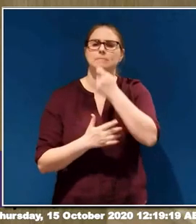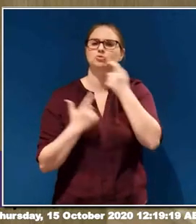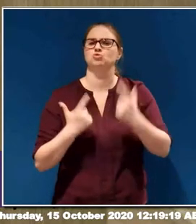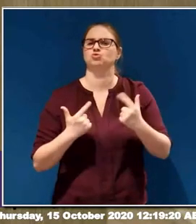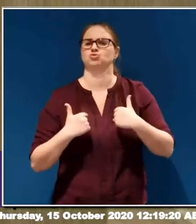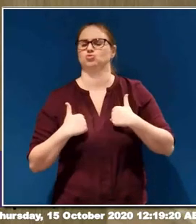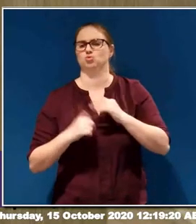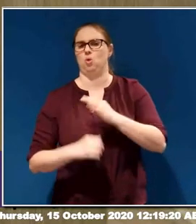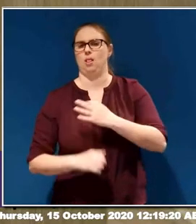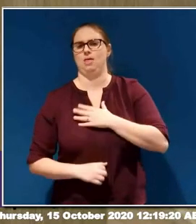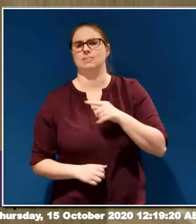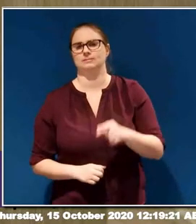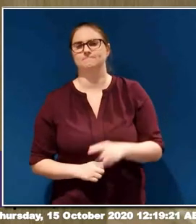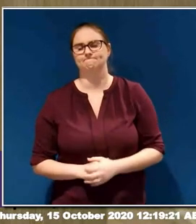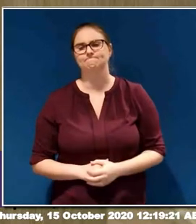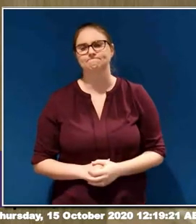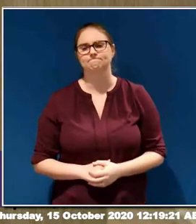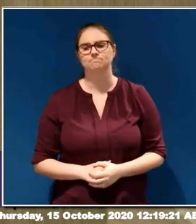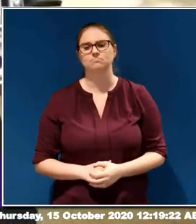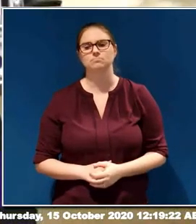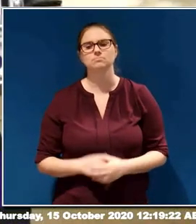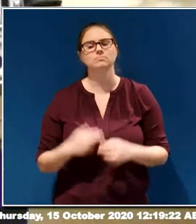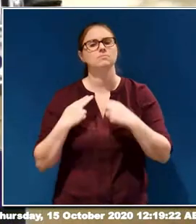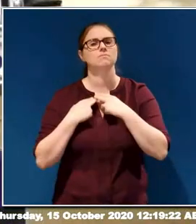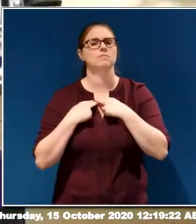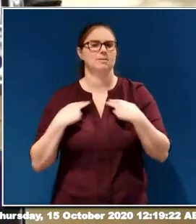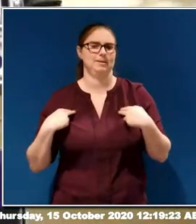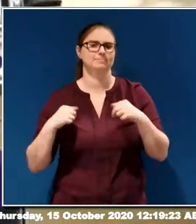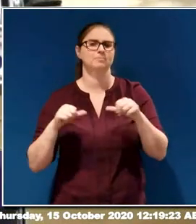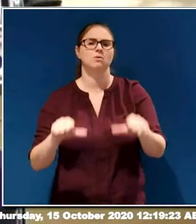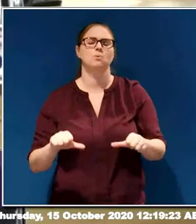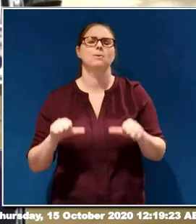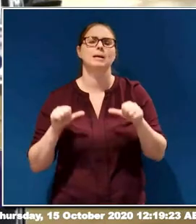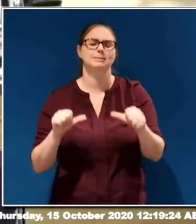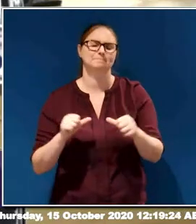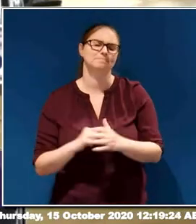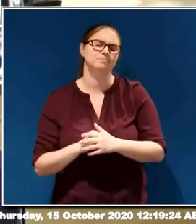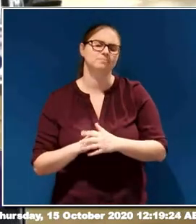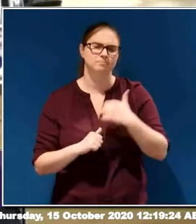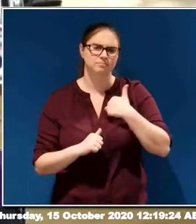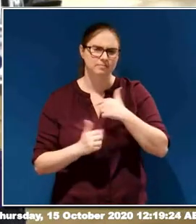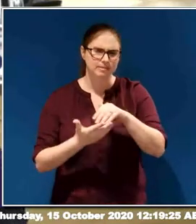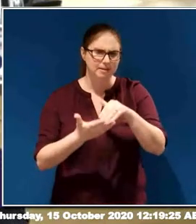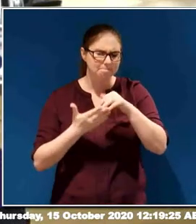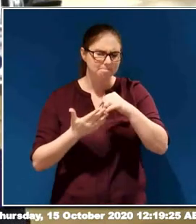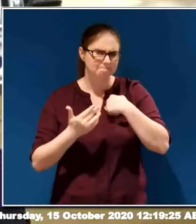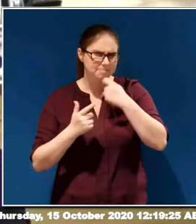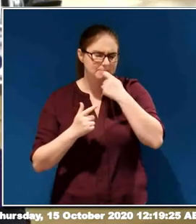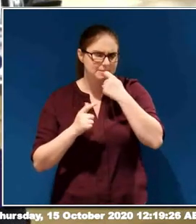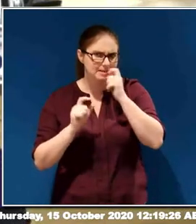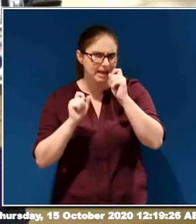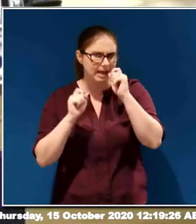I just want to understand something about complex needs,